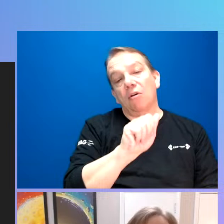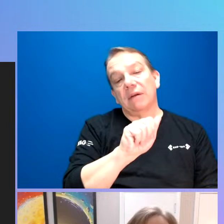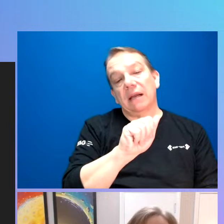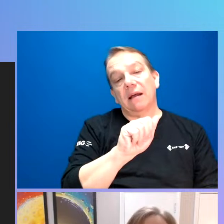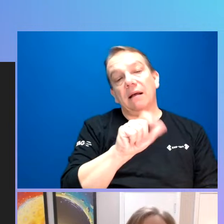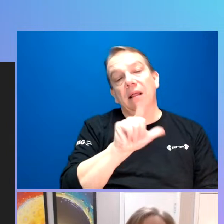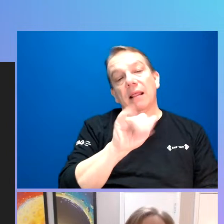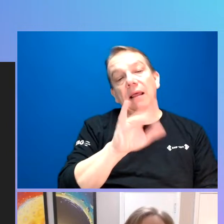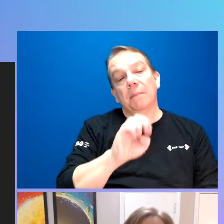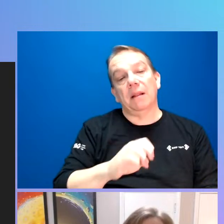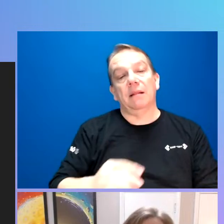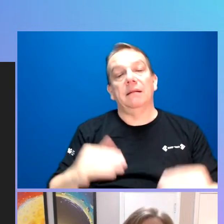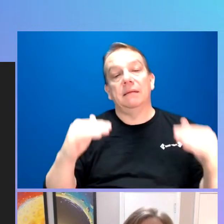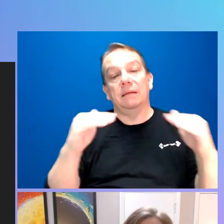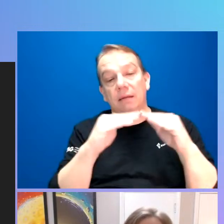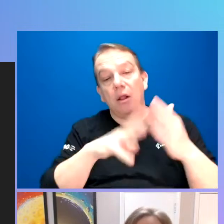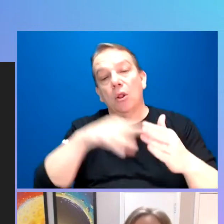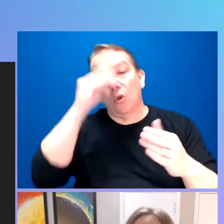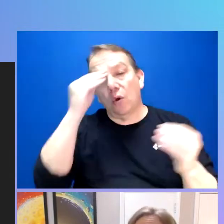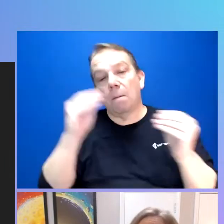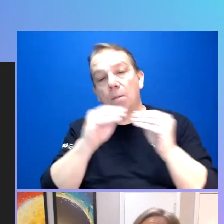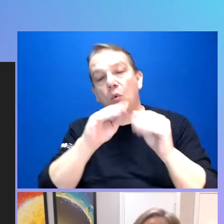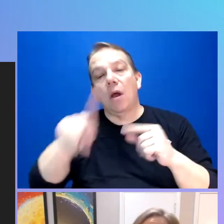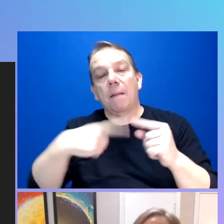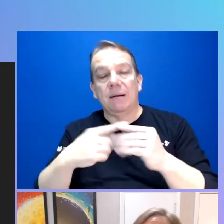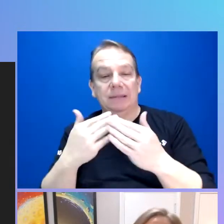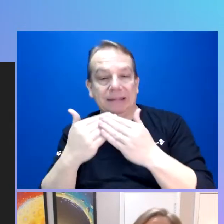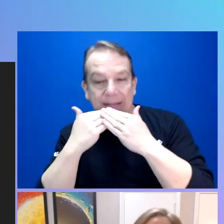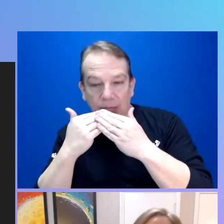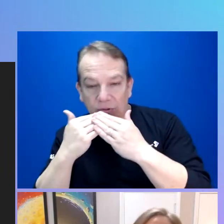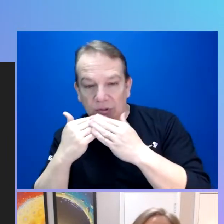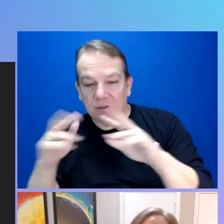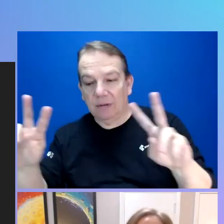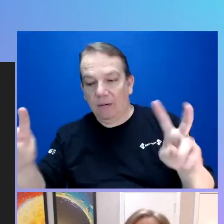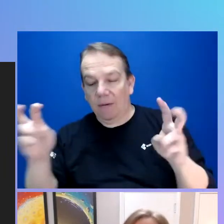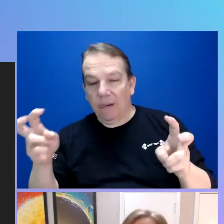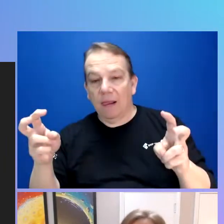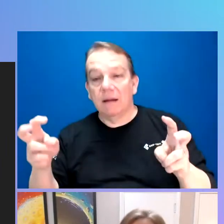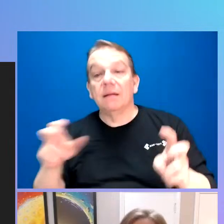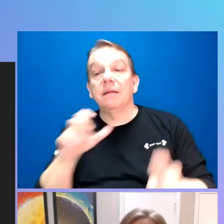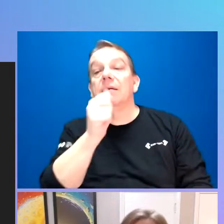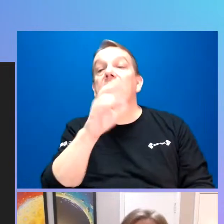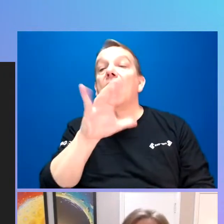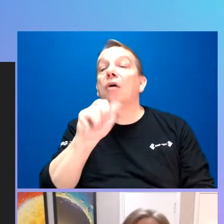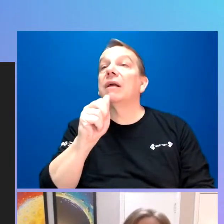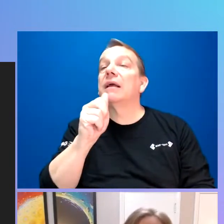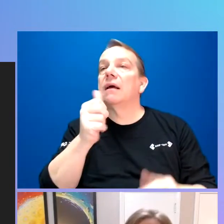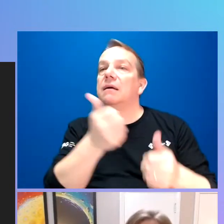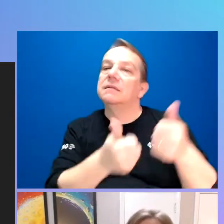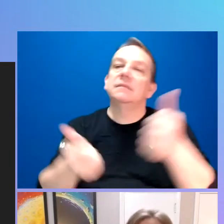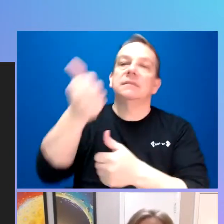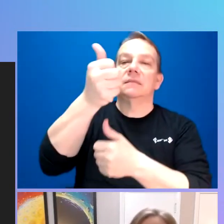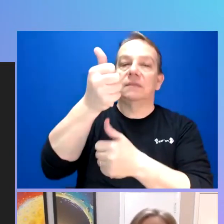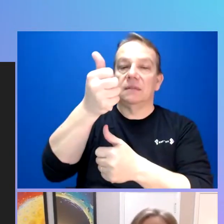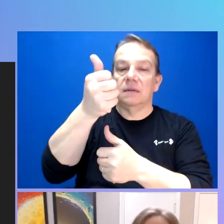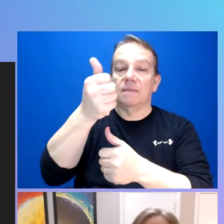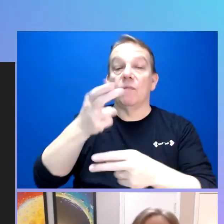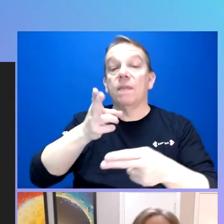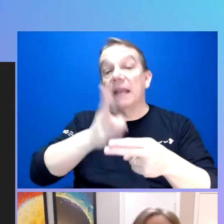sandwiches Aria labels. Take priority over the inner text, so